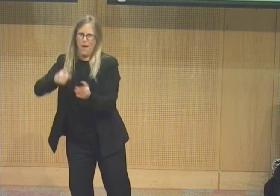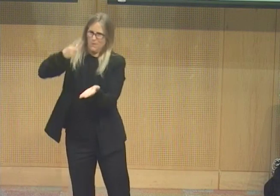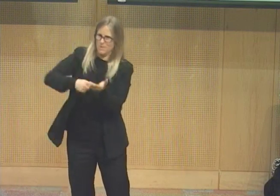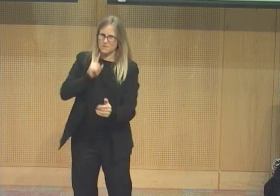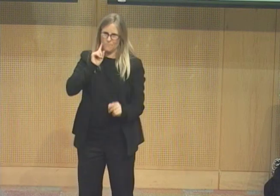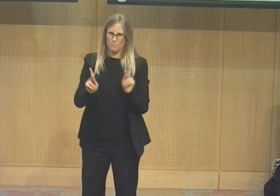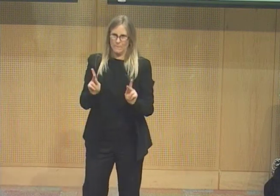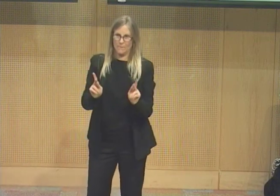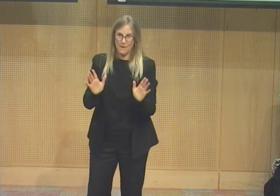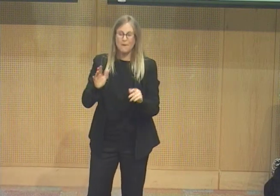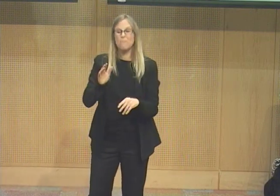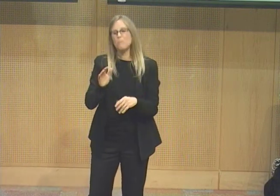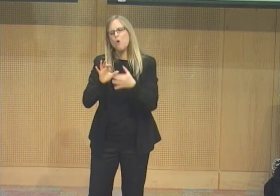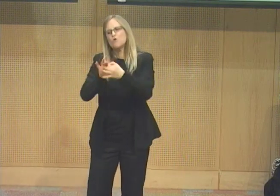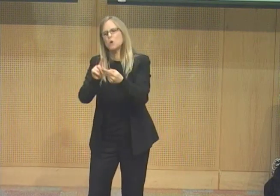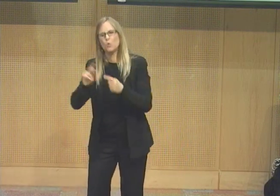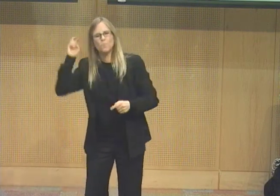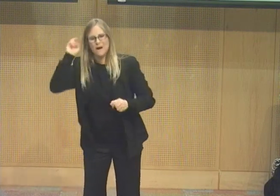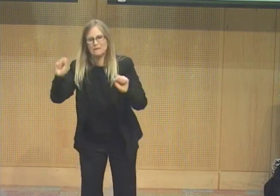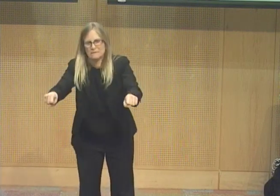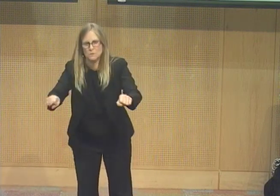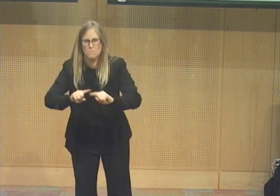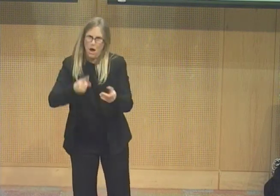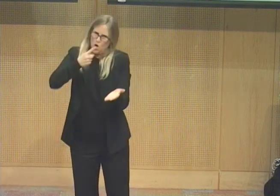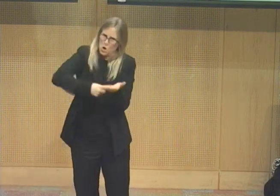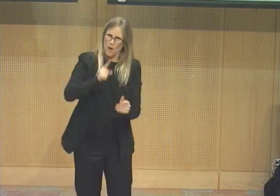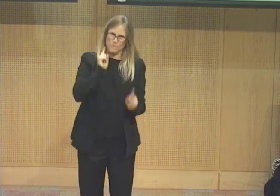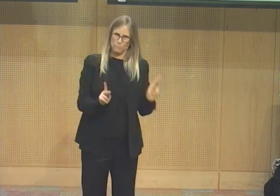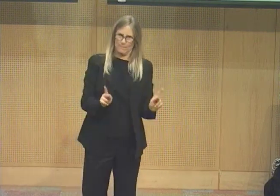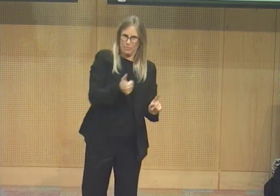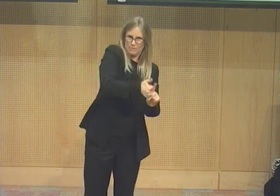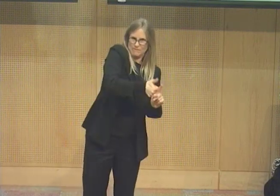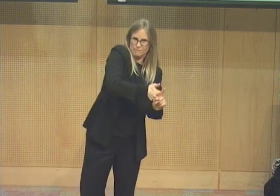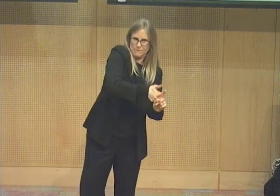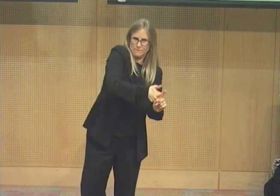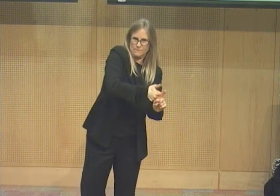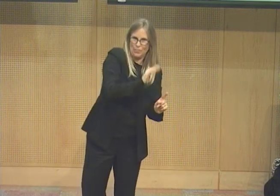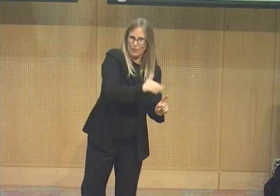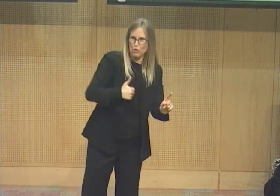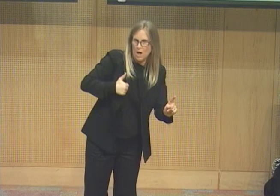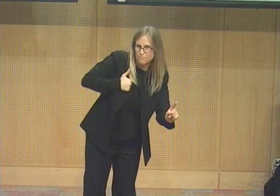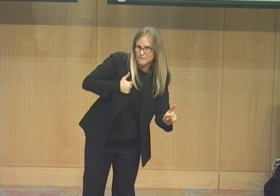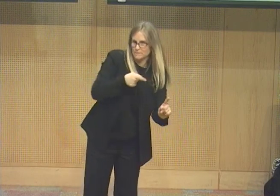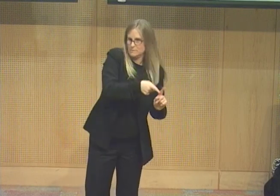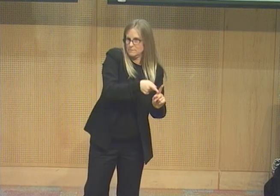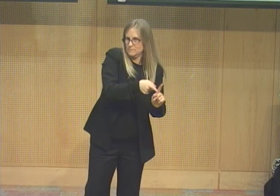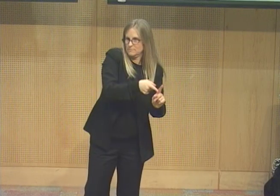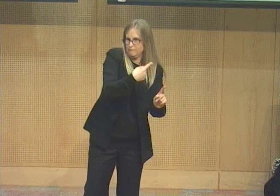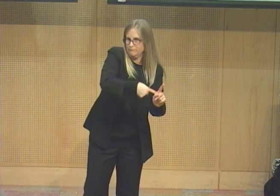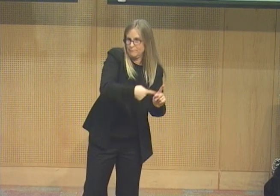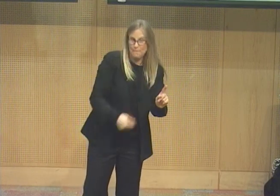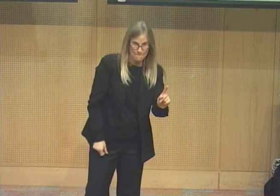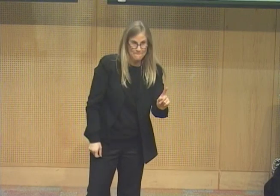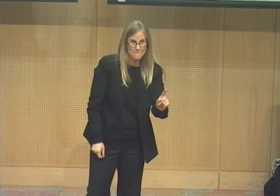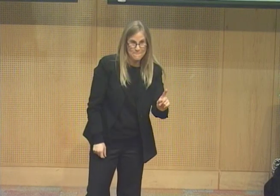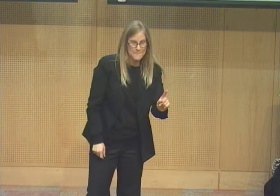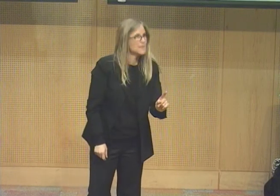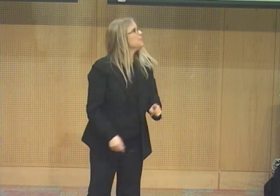They were all related to cochlear implants, but some of them were talking about younger versus older populations.